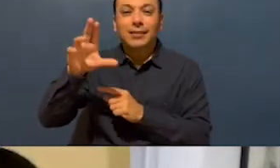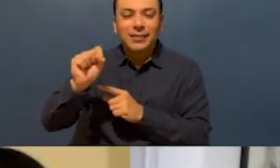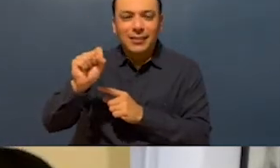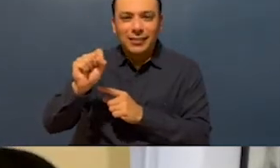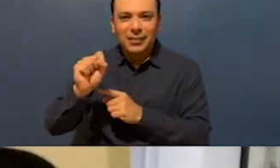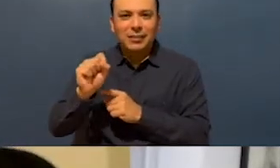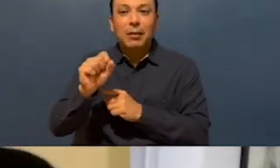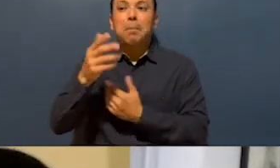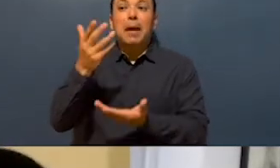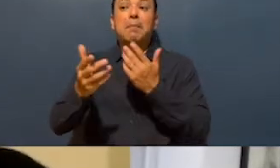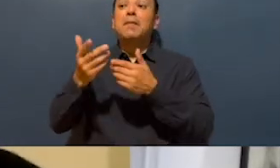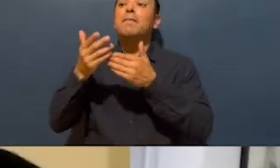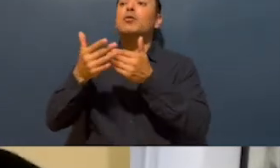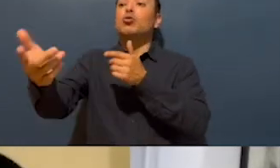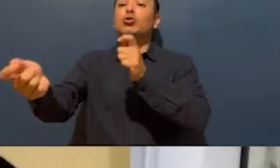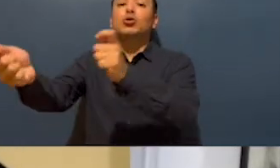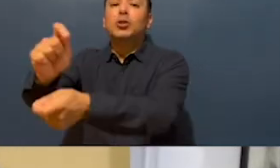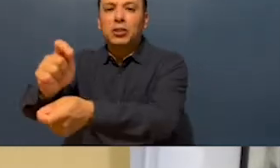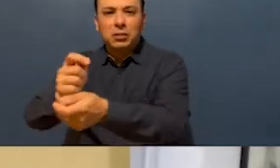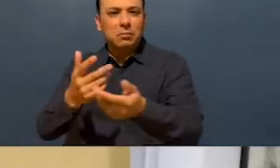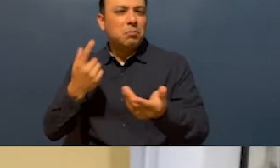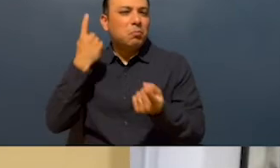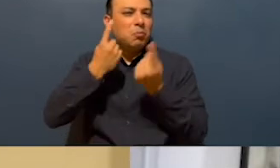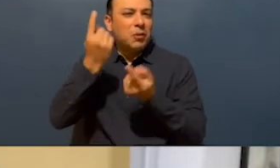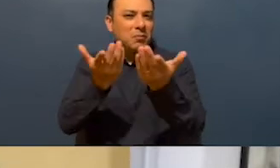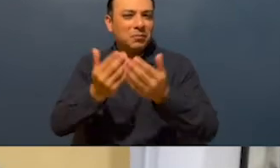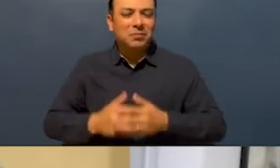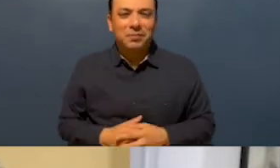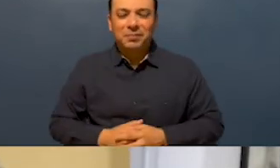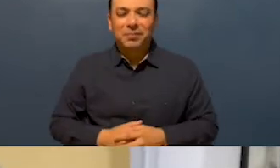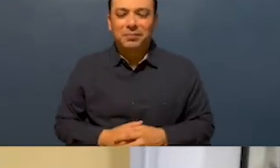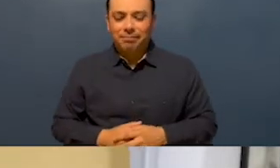potentially change the way we advocate? End thought.